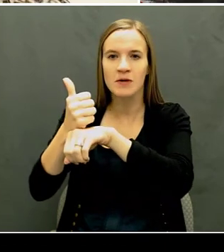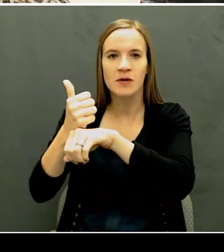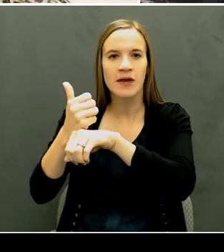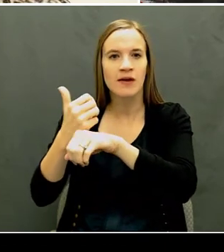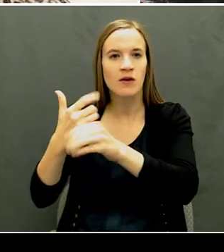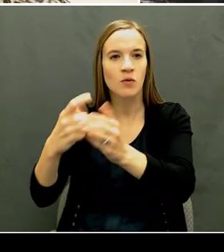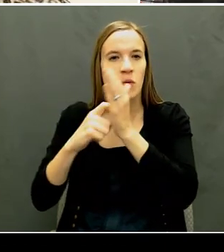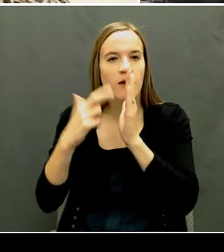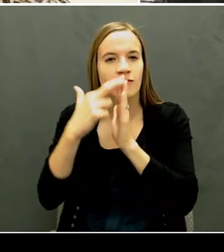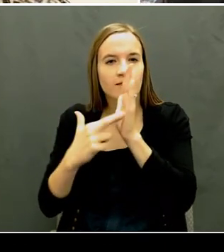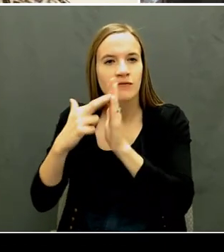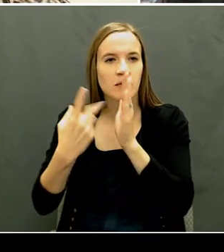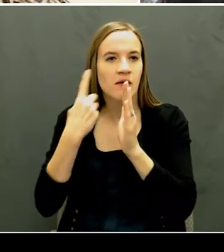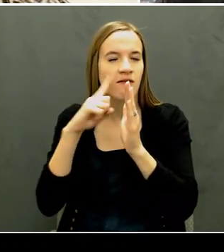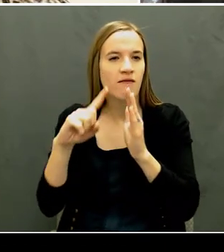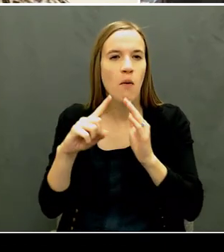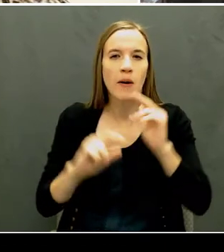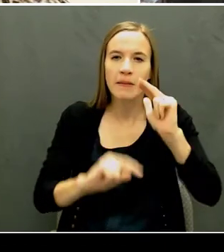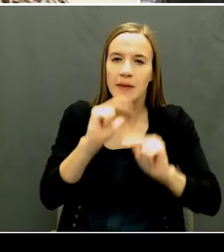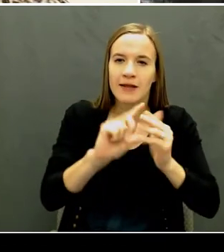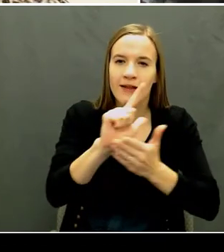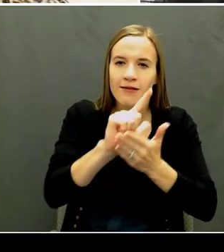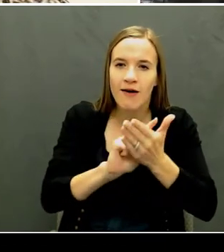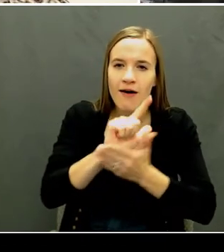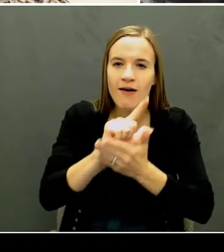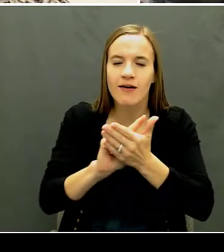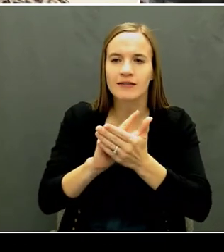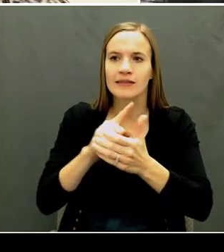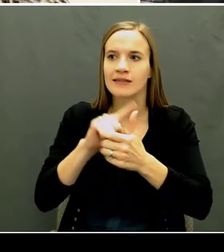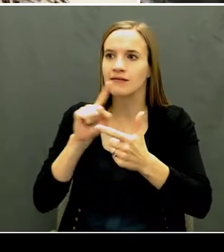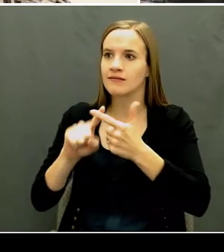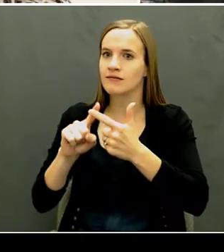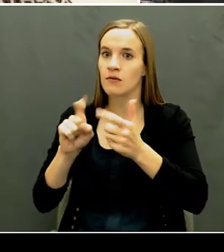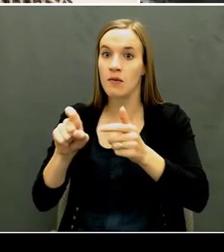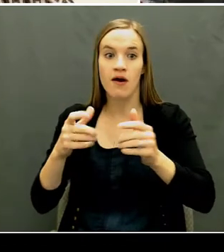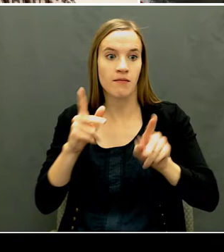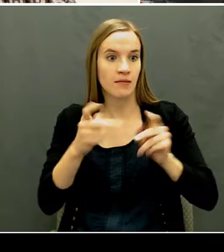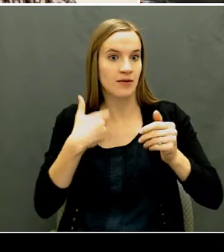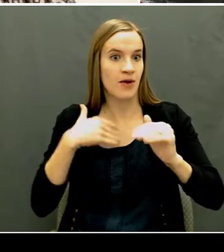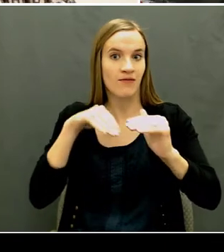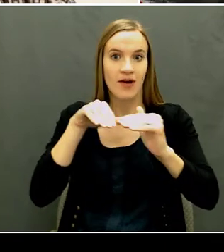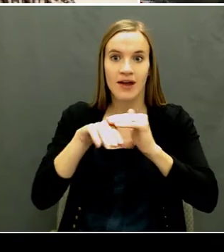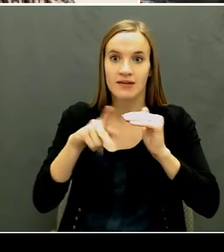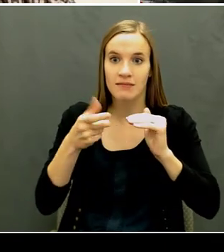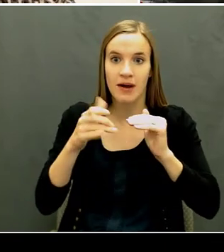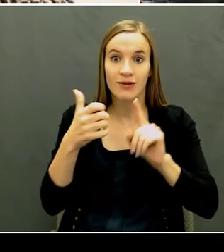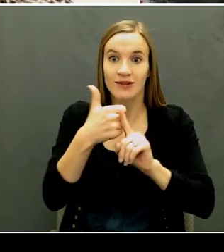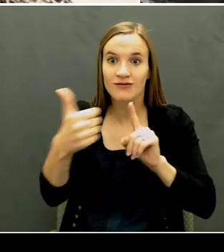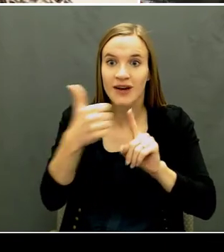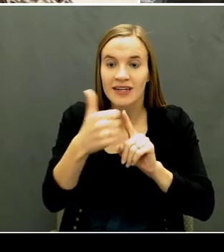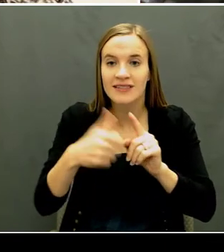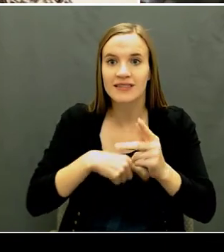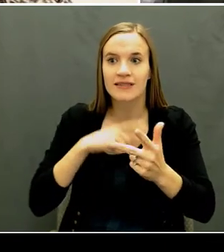saying, hey, we don't have to hire your kind. And, you know, or, or, or. So it was a process is what